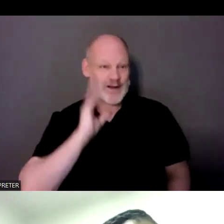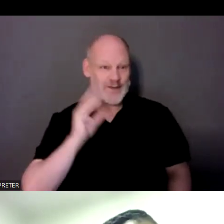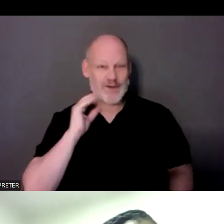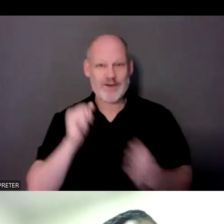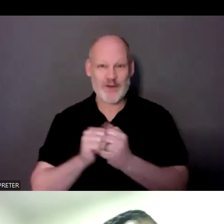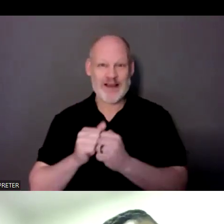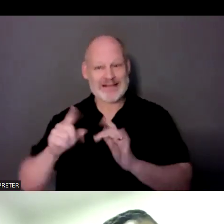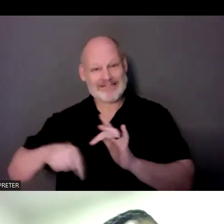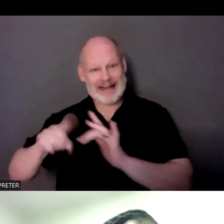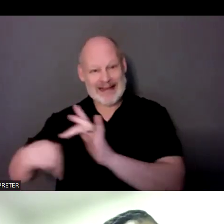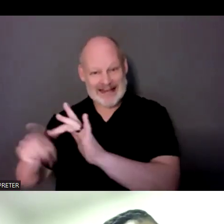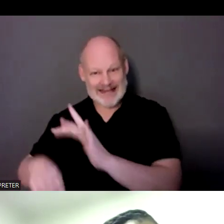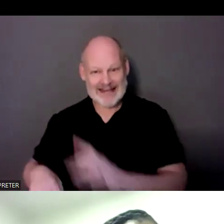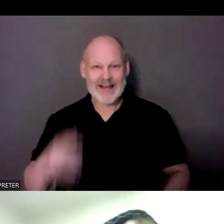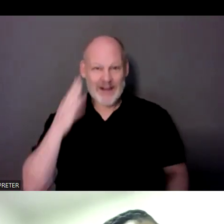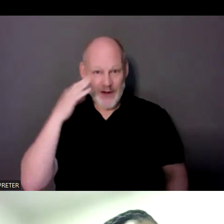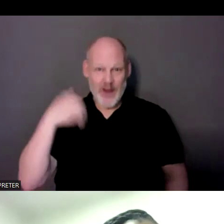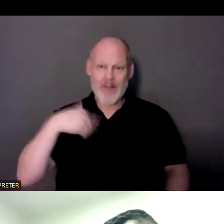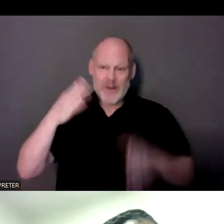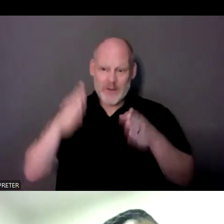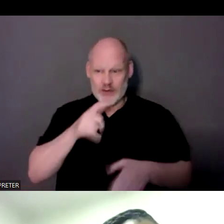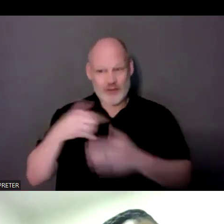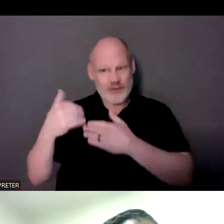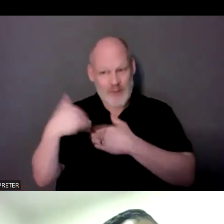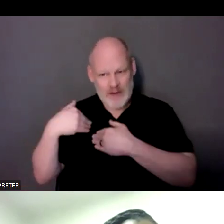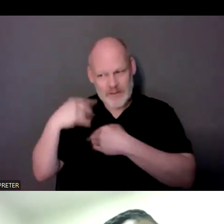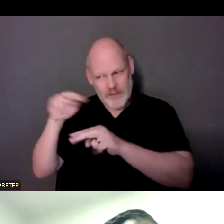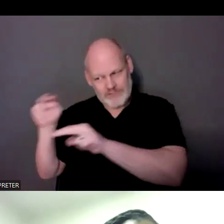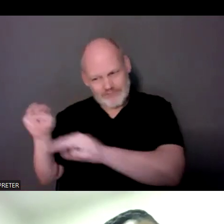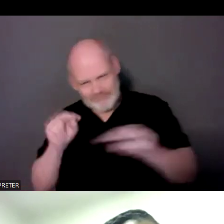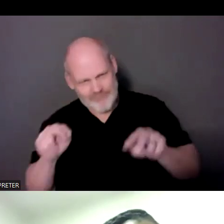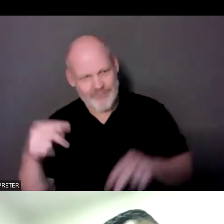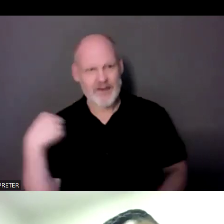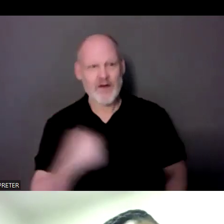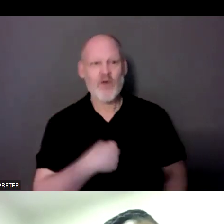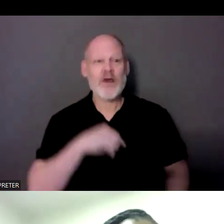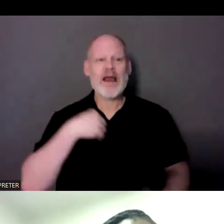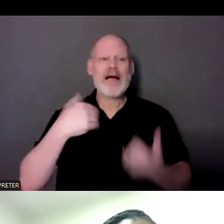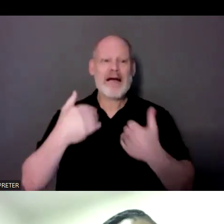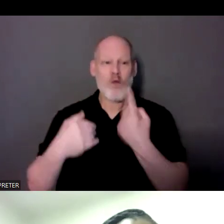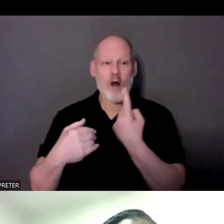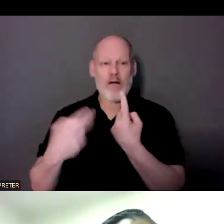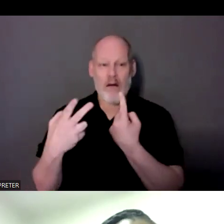attendance person, we are a one high school district with about 1100 students,